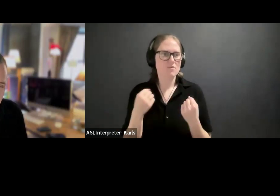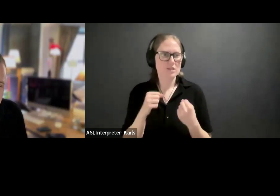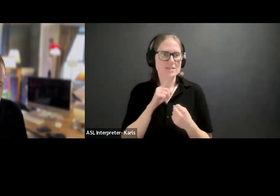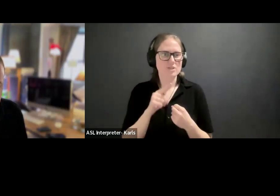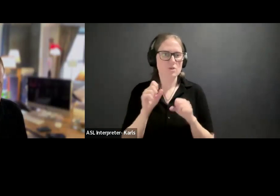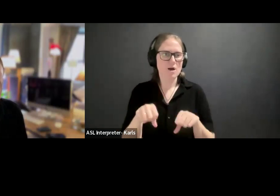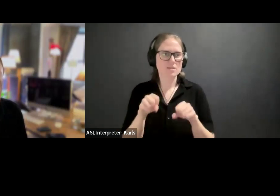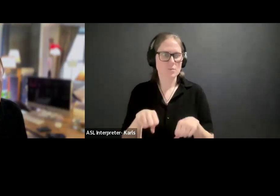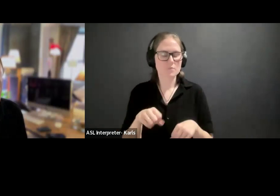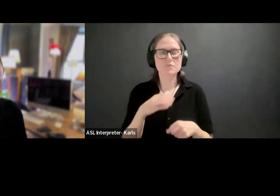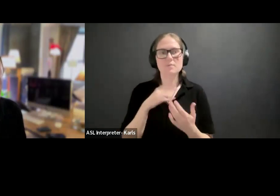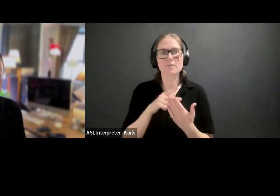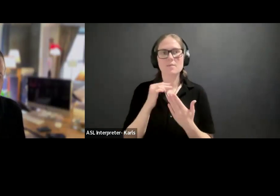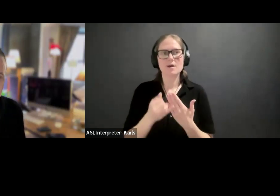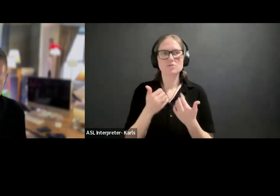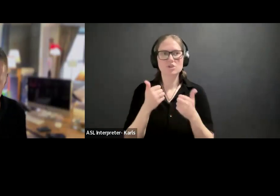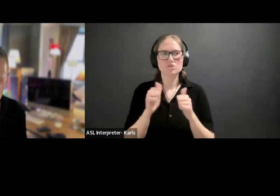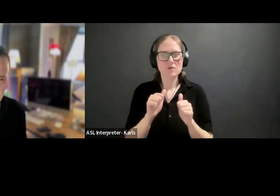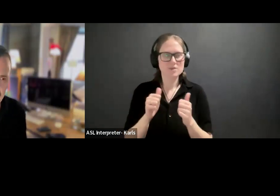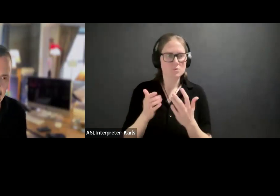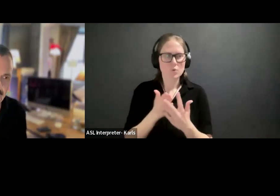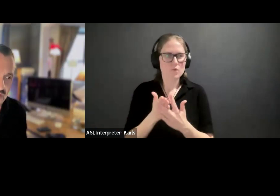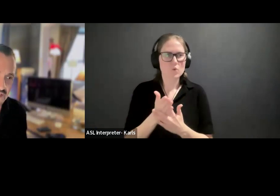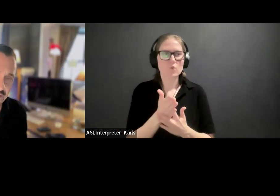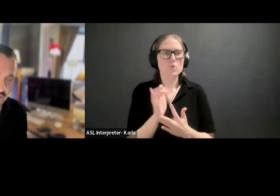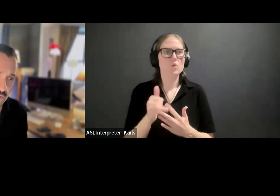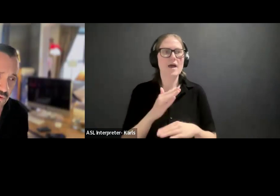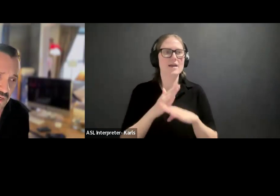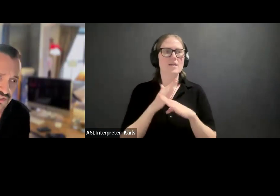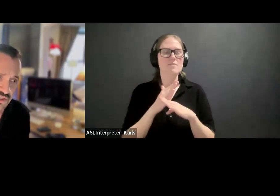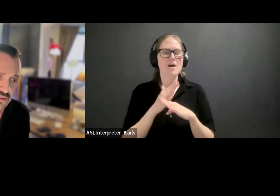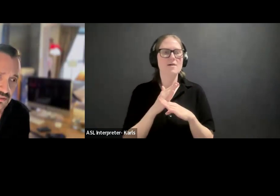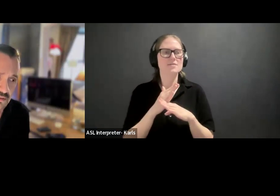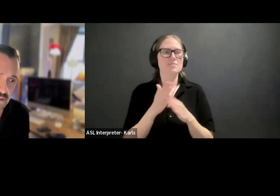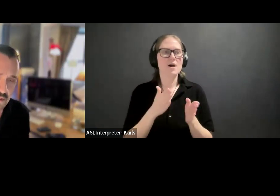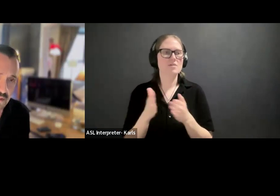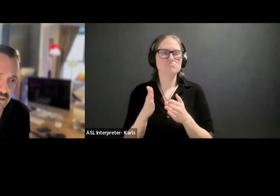My project tries to move through that impasse, By asking a different question.